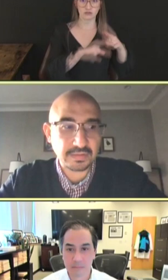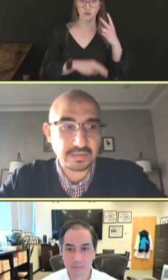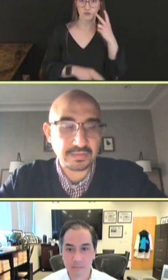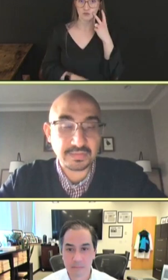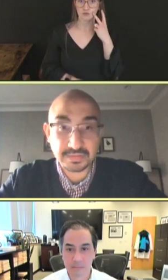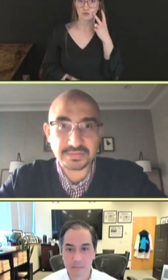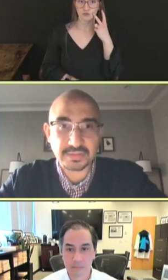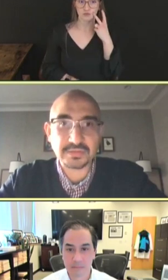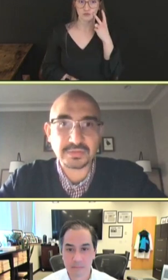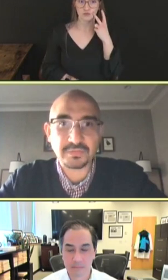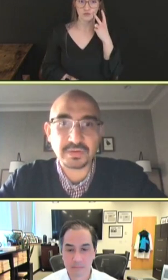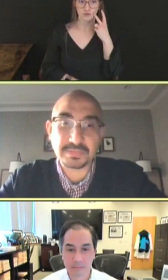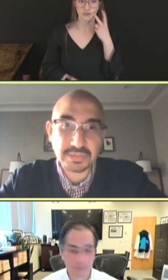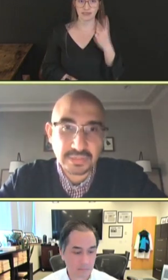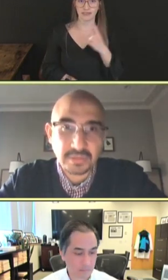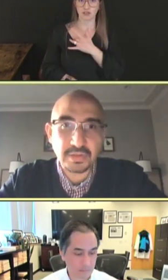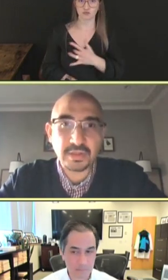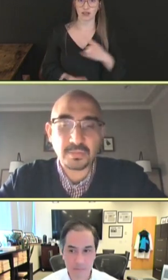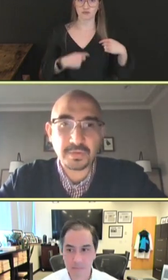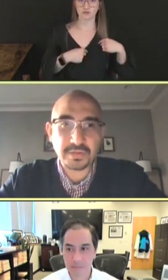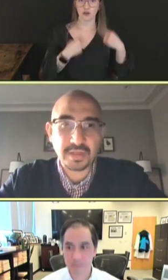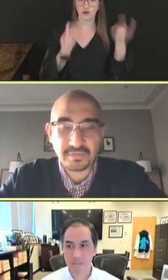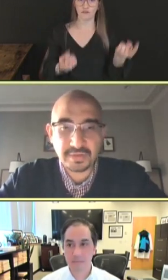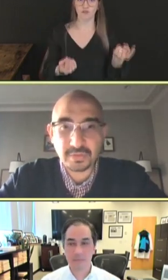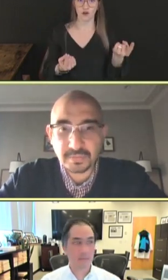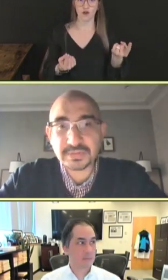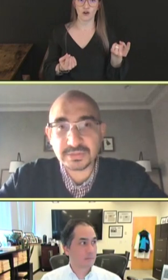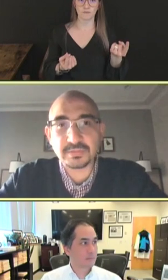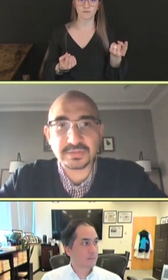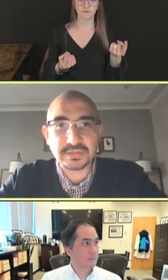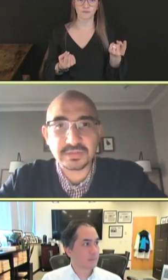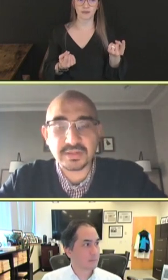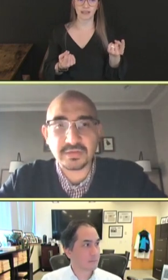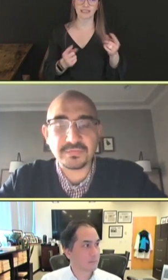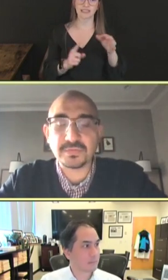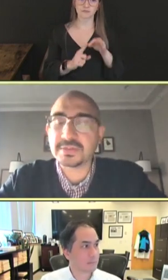this trend, so far. Especially with having a robust germinal center in the lymph nodes.